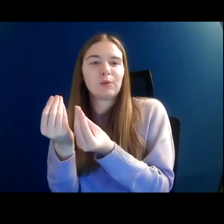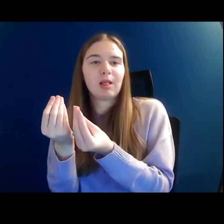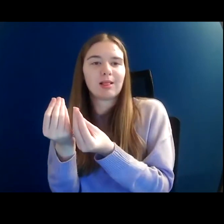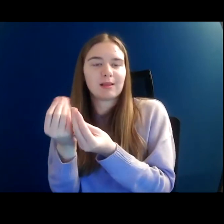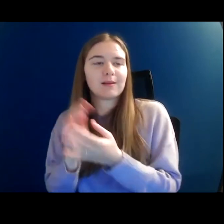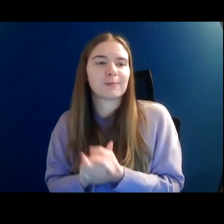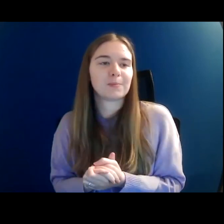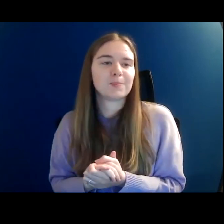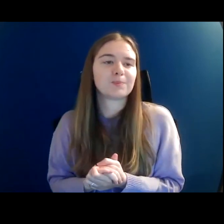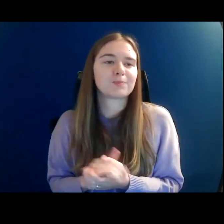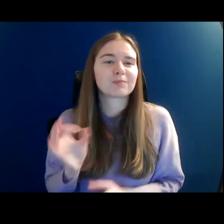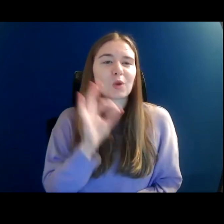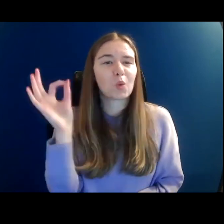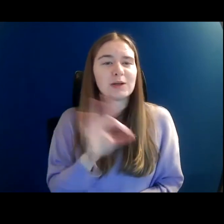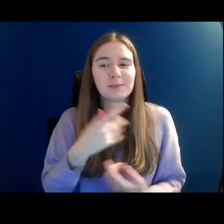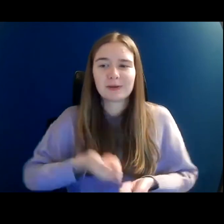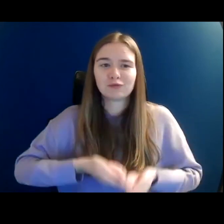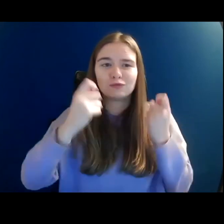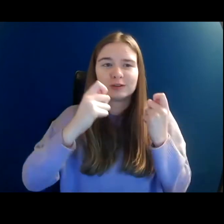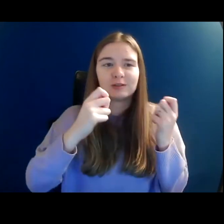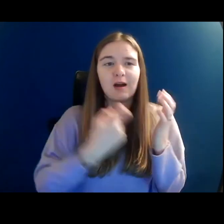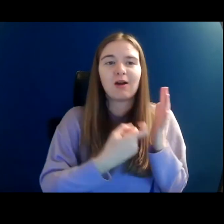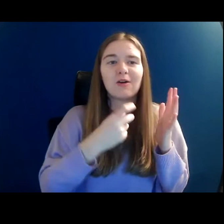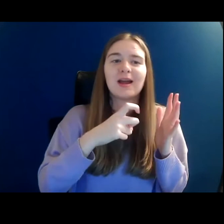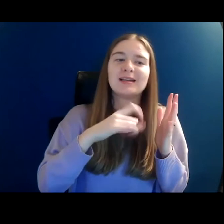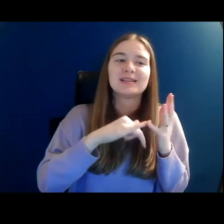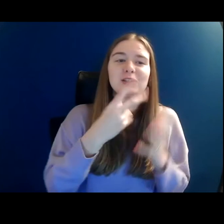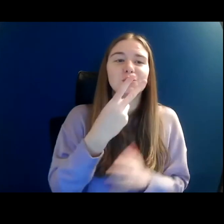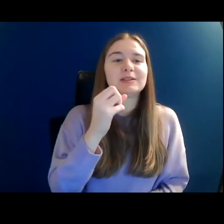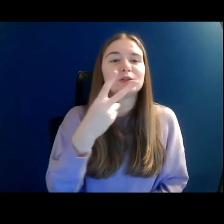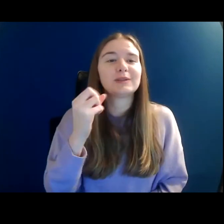The questions raised by the RSA's 2020 brief specifies